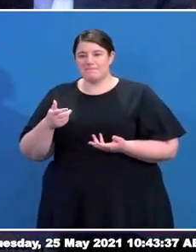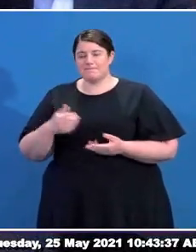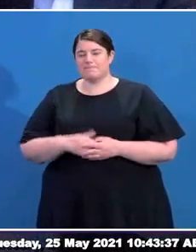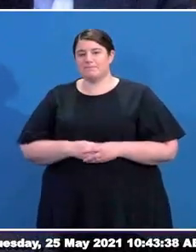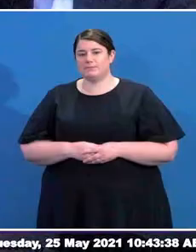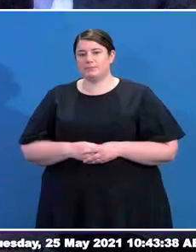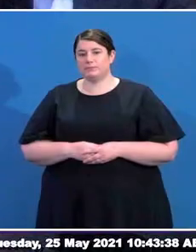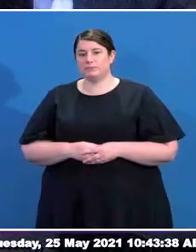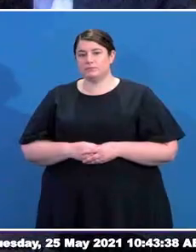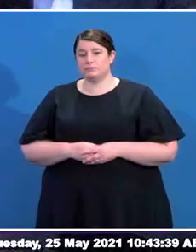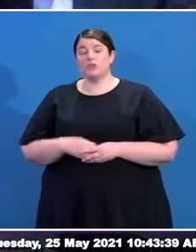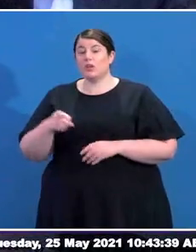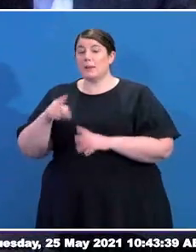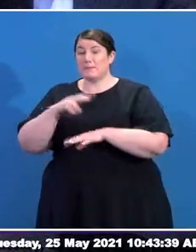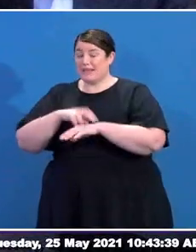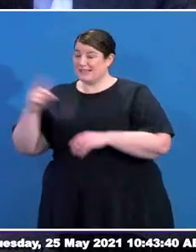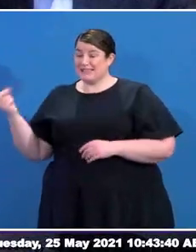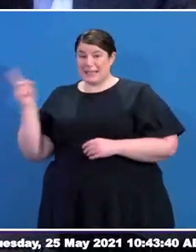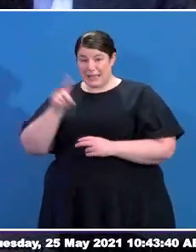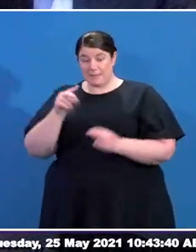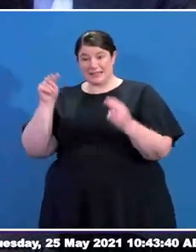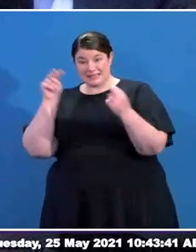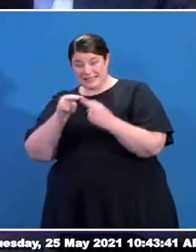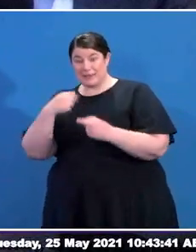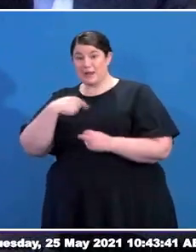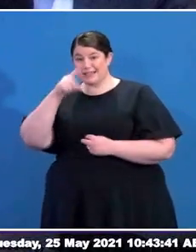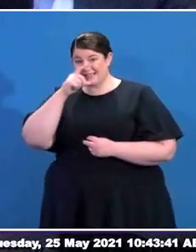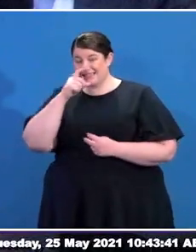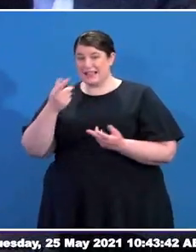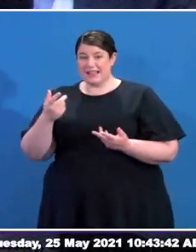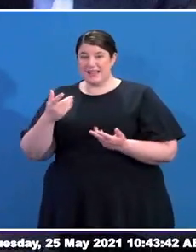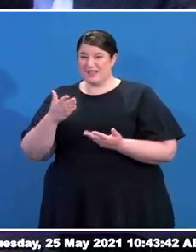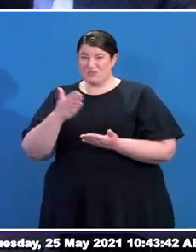the detective did see her. I don't know what else they could have done